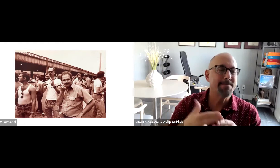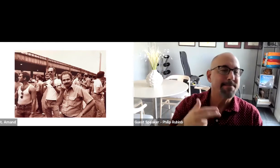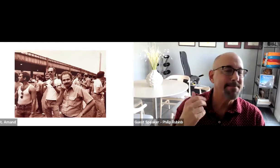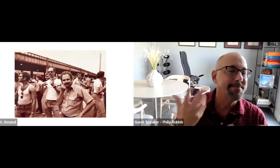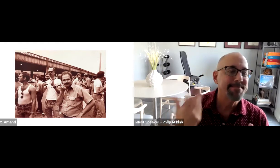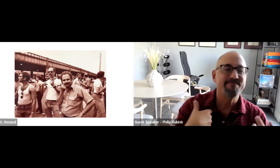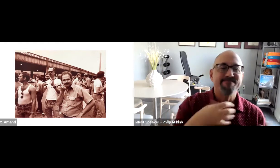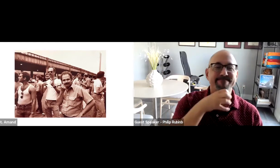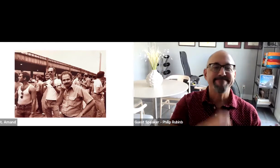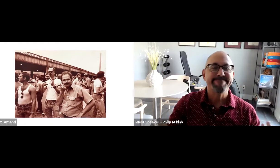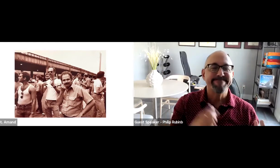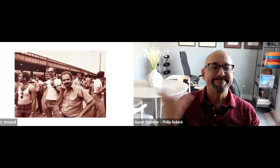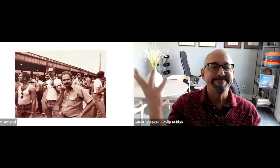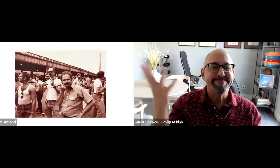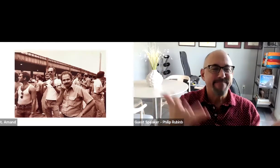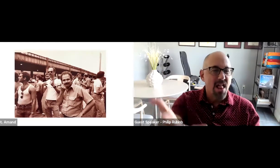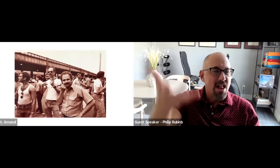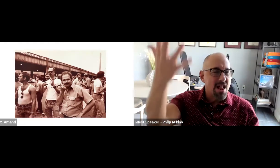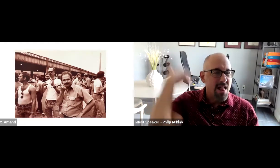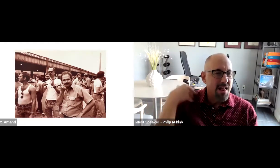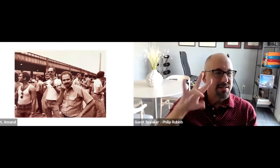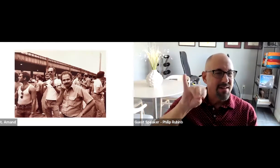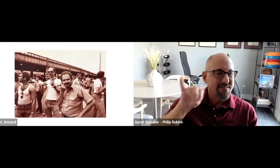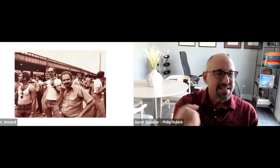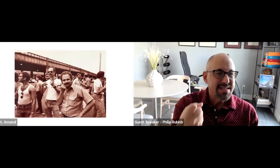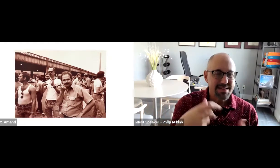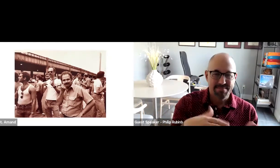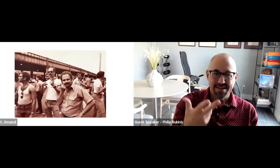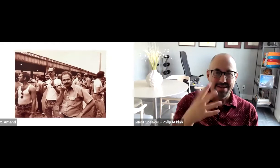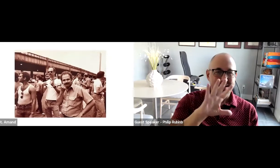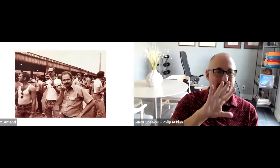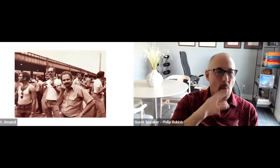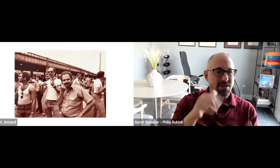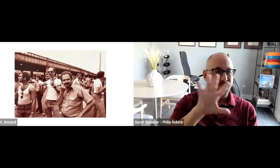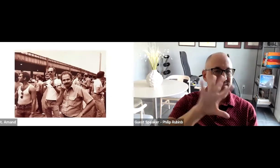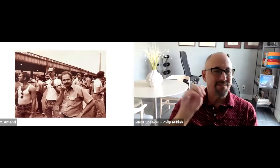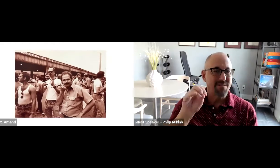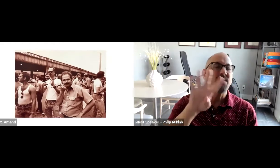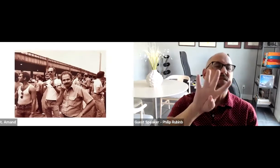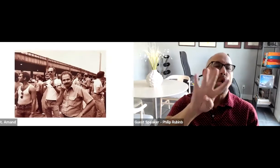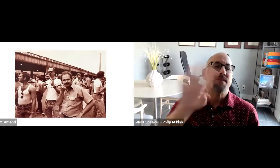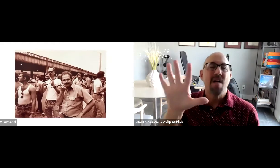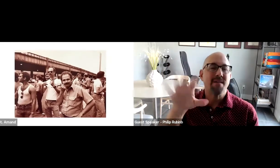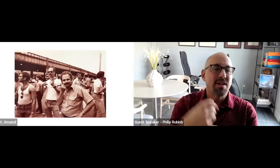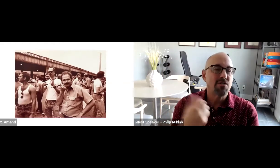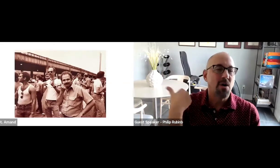and then the other person with his hand to his face-- I've forgotten his name, but he's from Philadelphia. You know, that was back in the seventies, though,